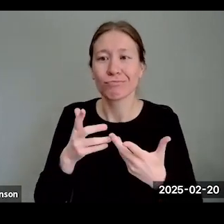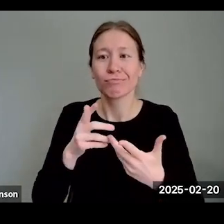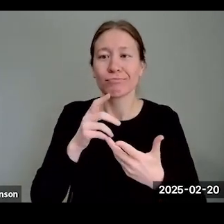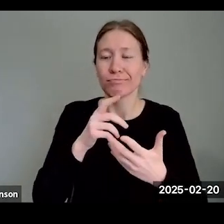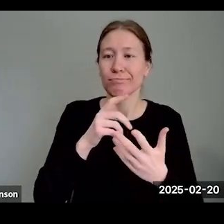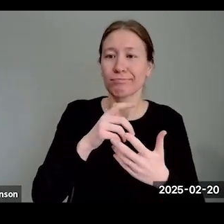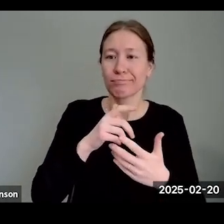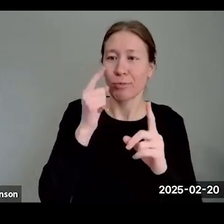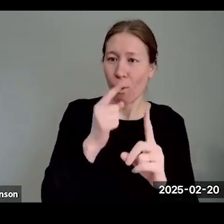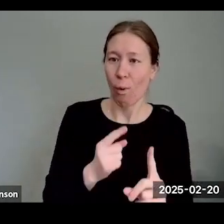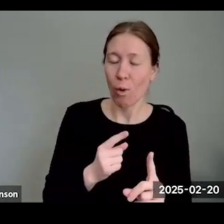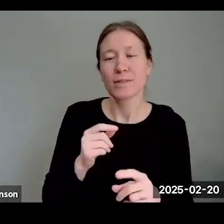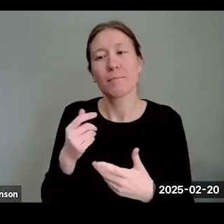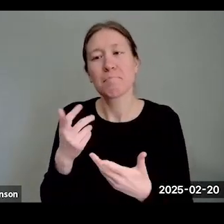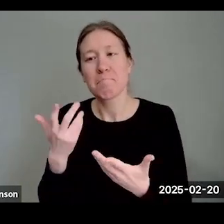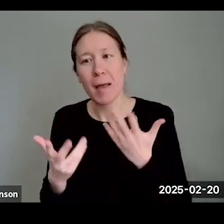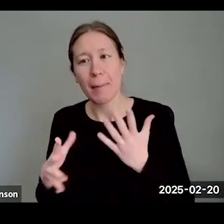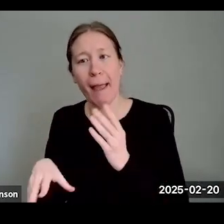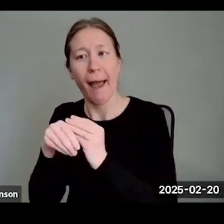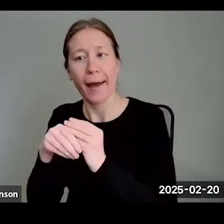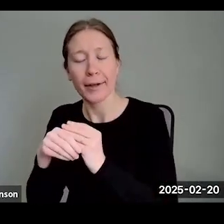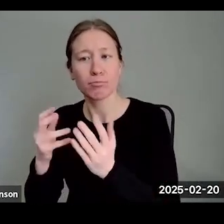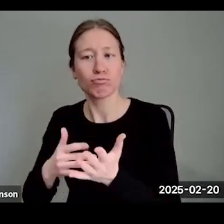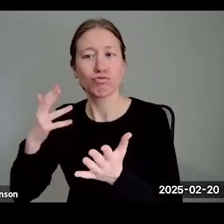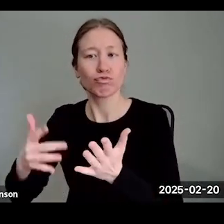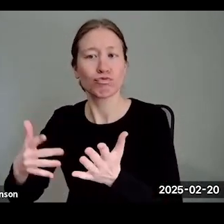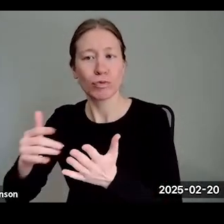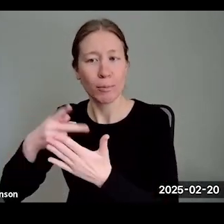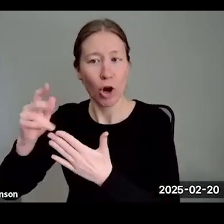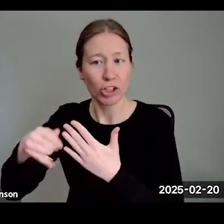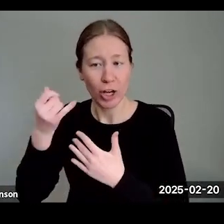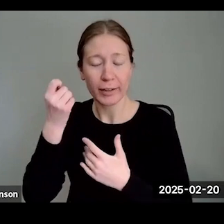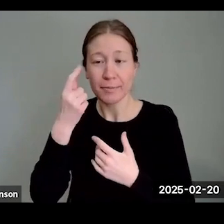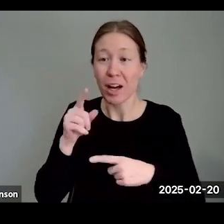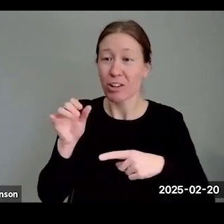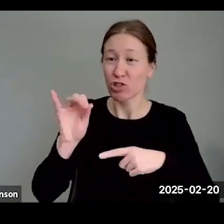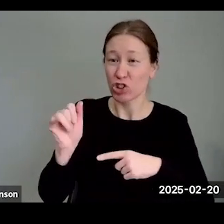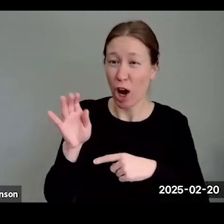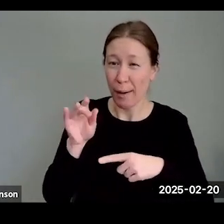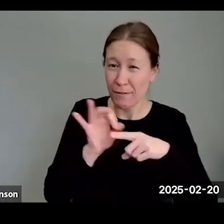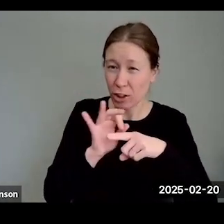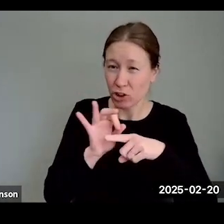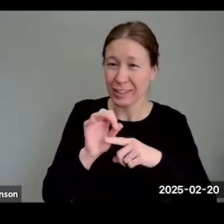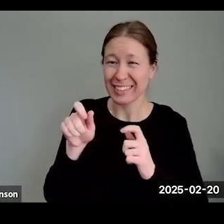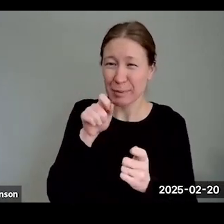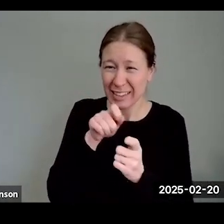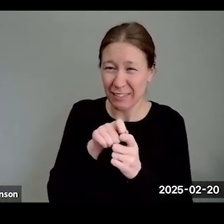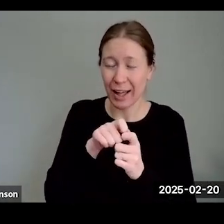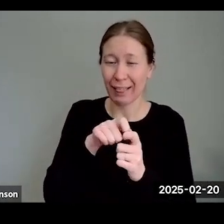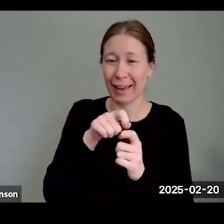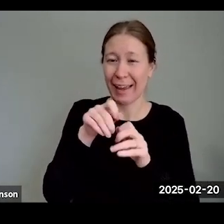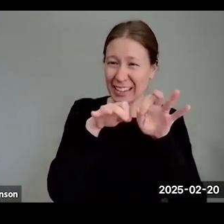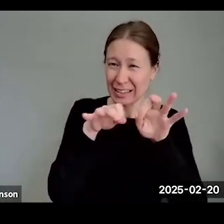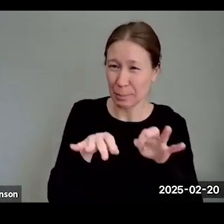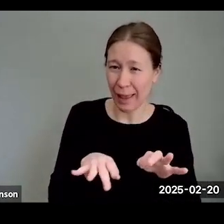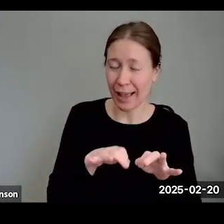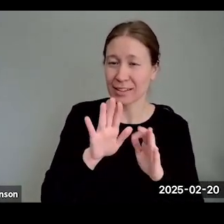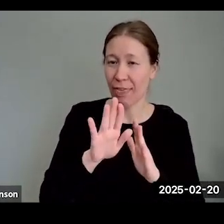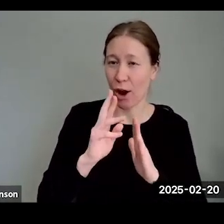that an employee might have. Job functions explain specifically what an individual does for their job within the organization